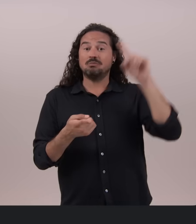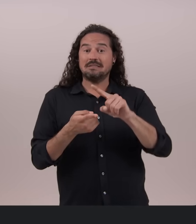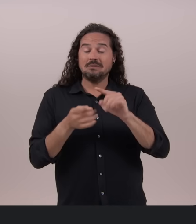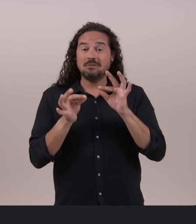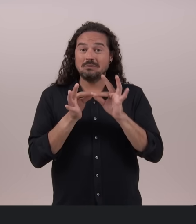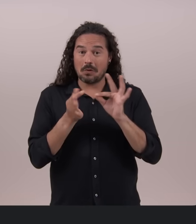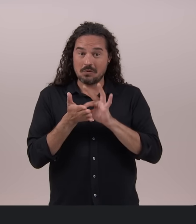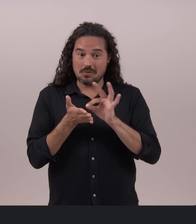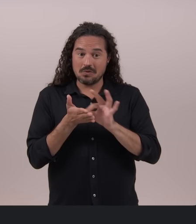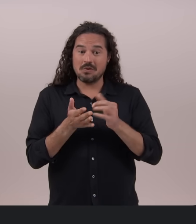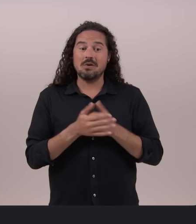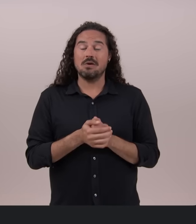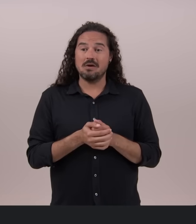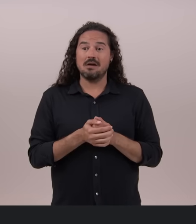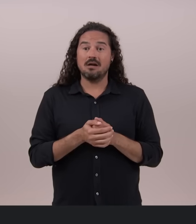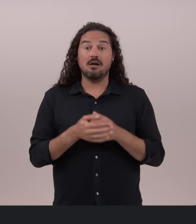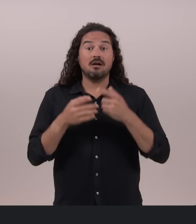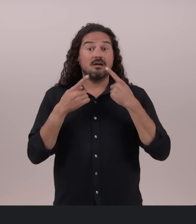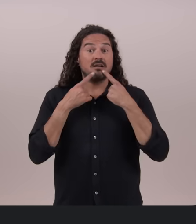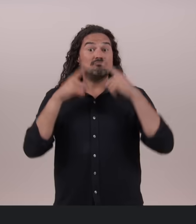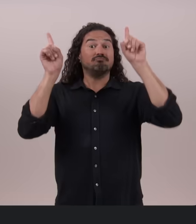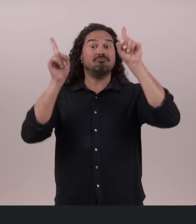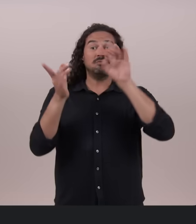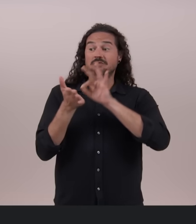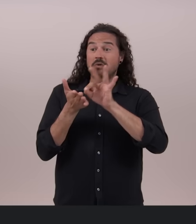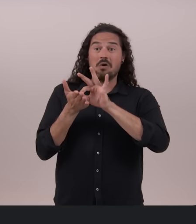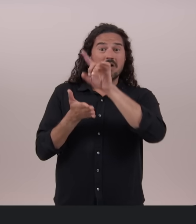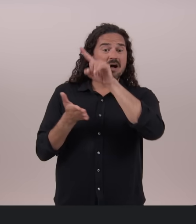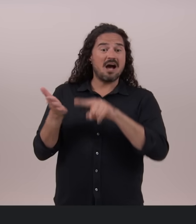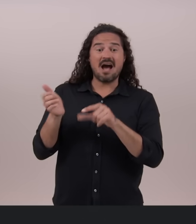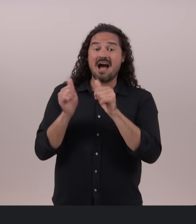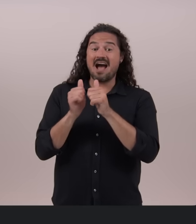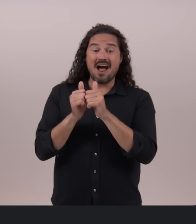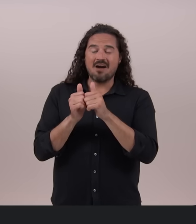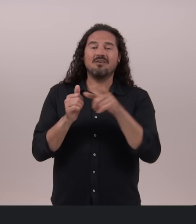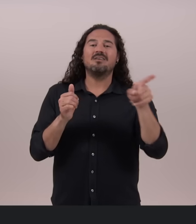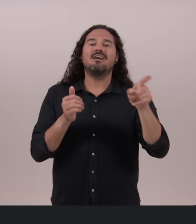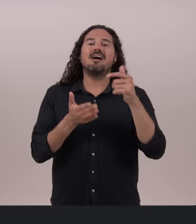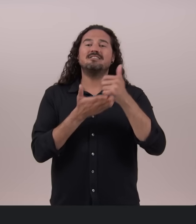Now to achieve these scores, the agent has audited and suggested updates to my